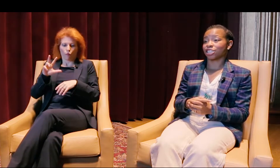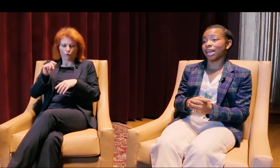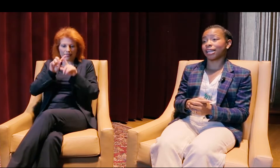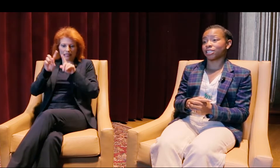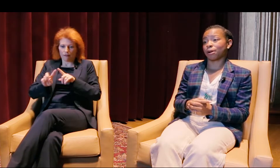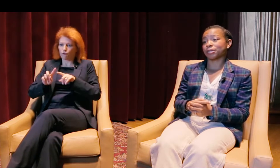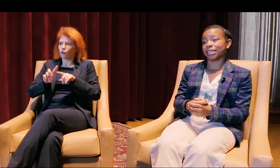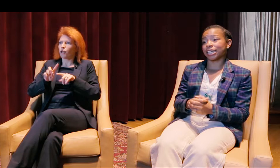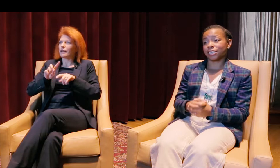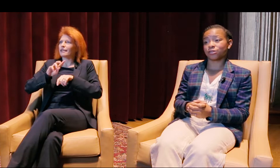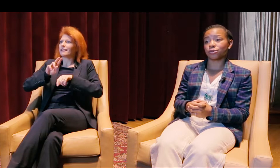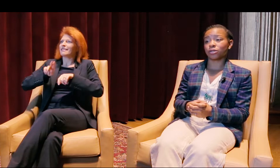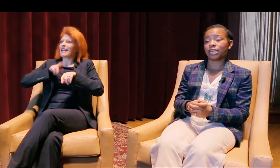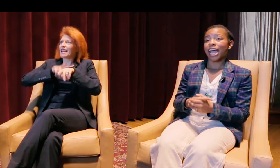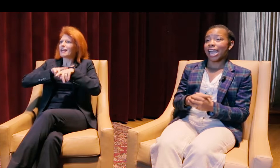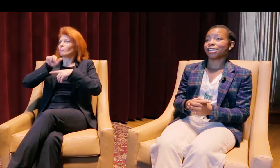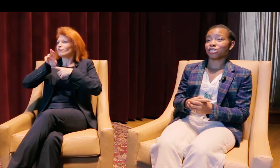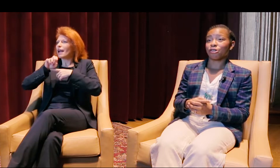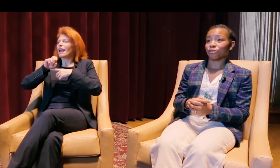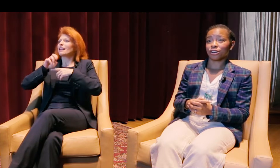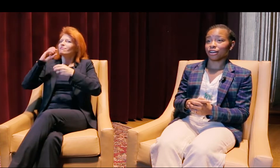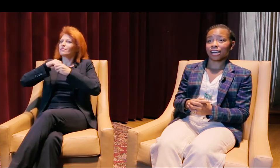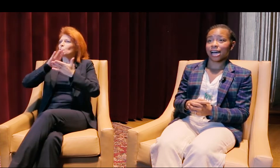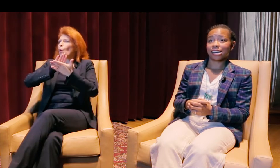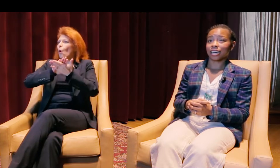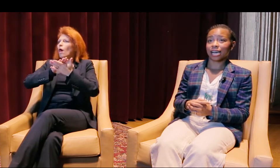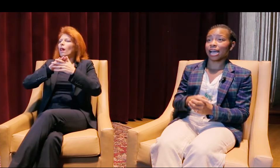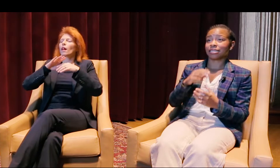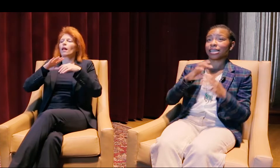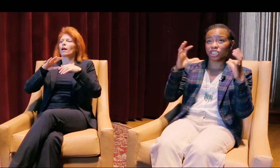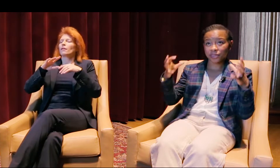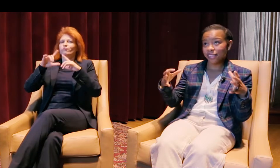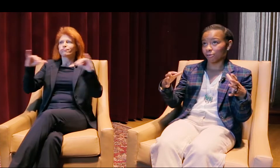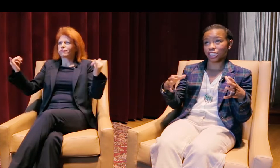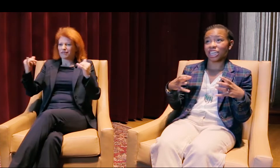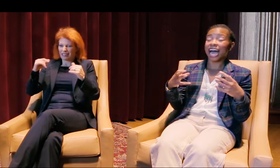nationalities represented in a school and over, I'd say just within that region,